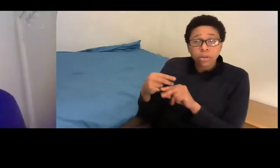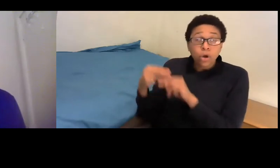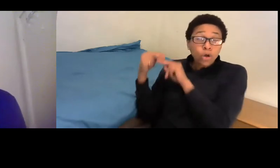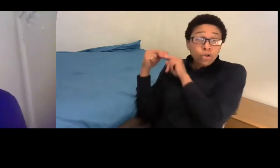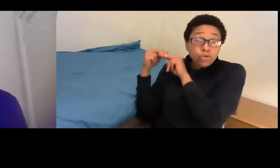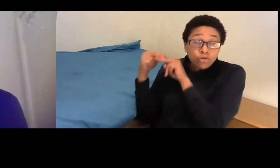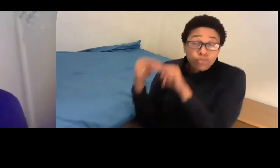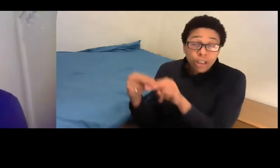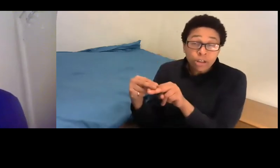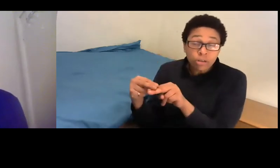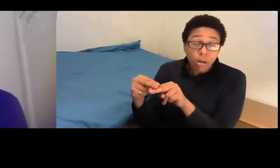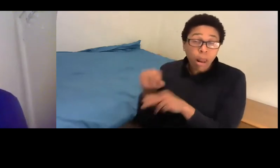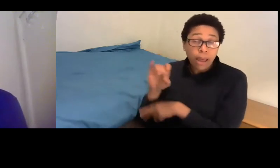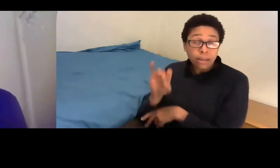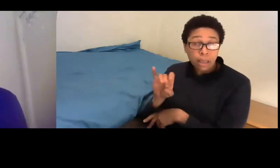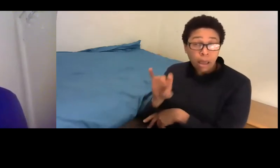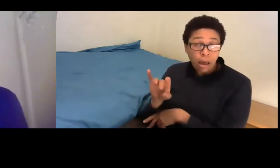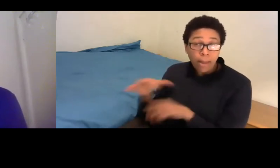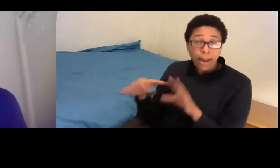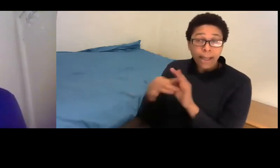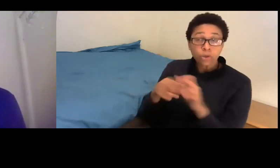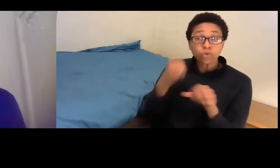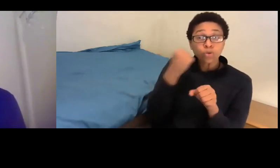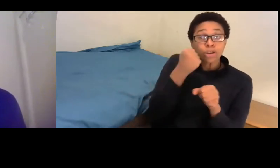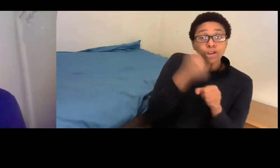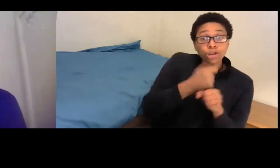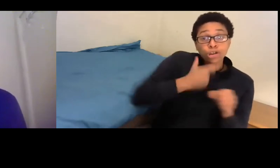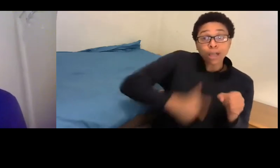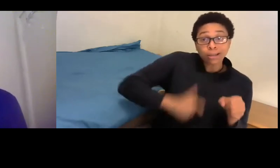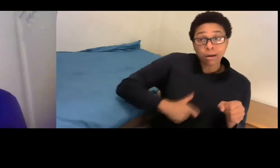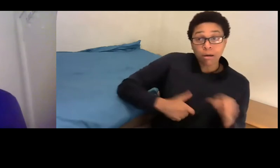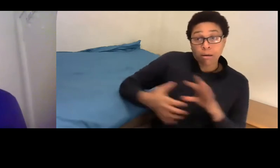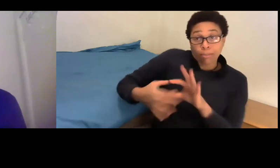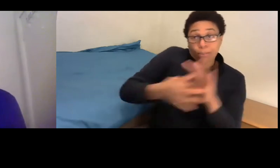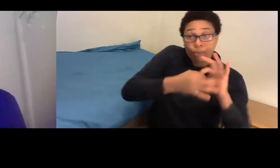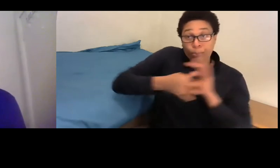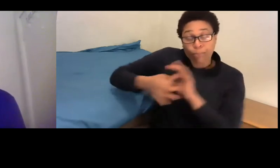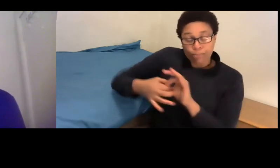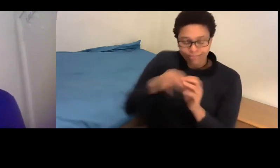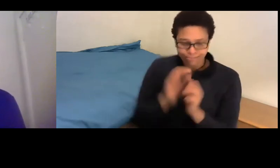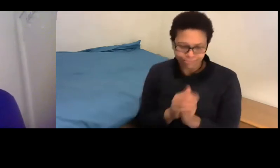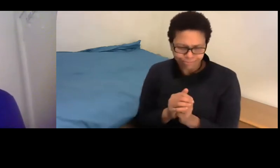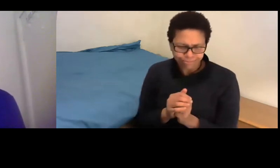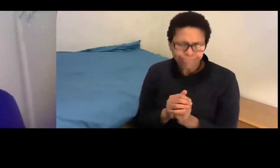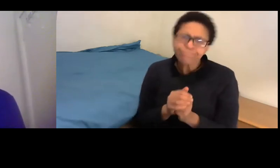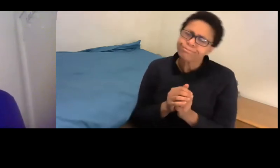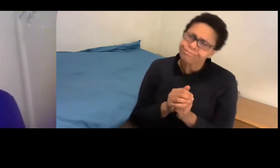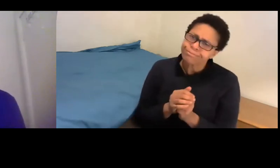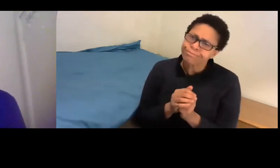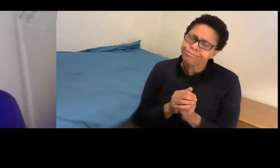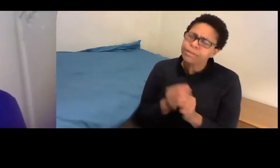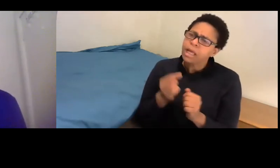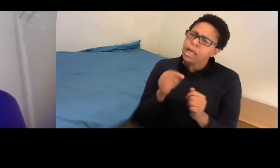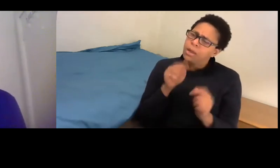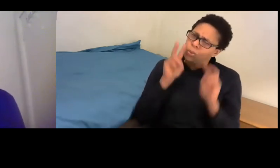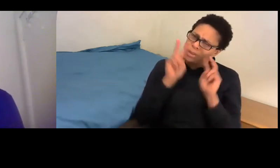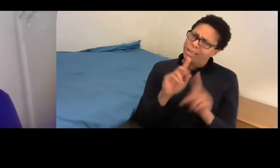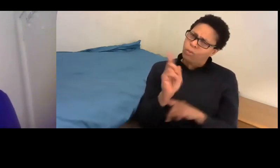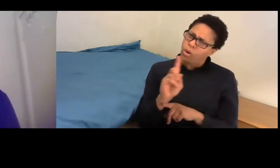sexual and gender relations, there's very much this question of what, what are the implications of certain acts?